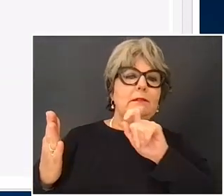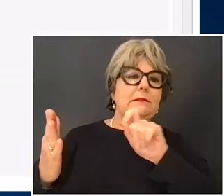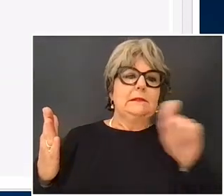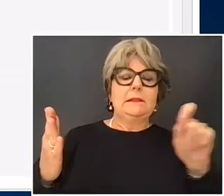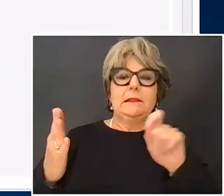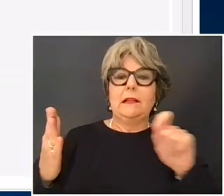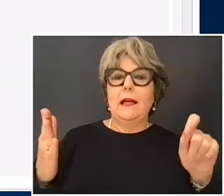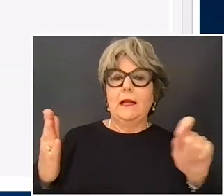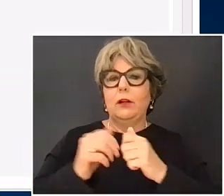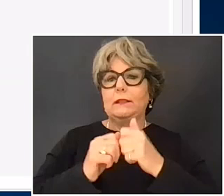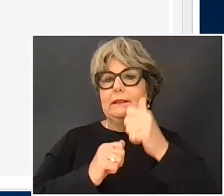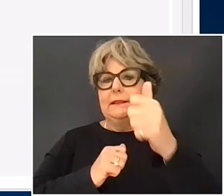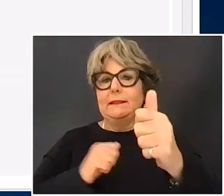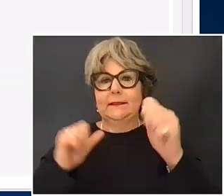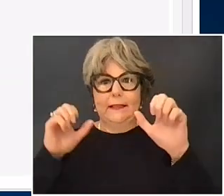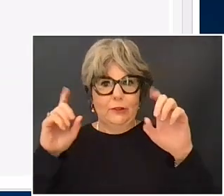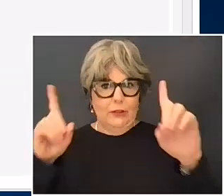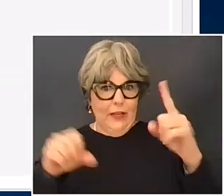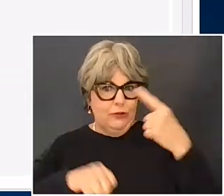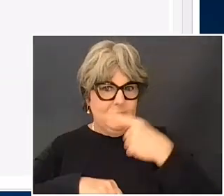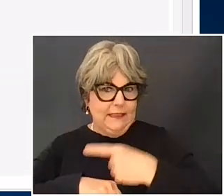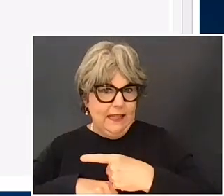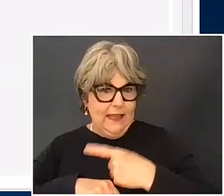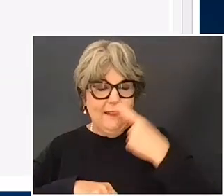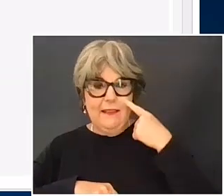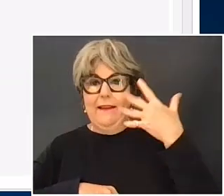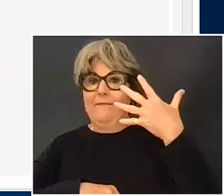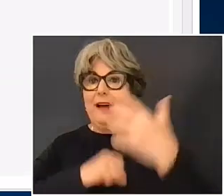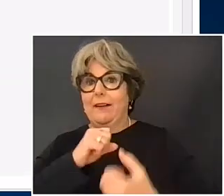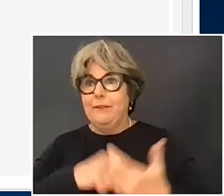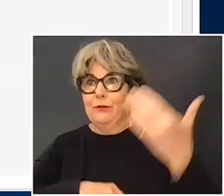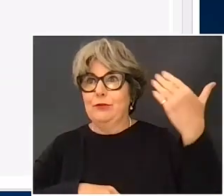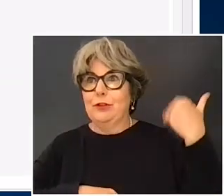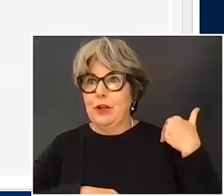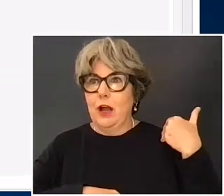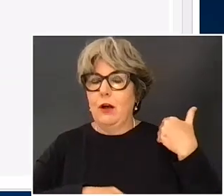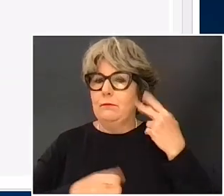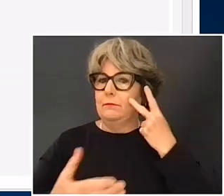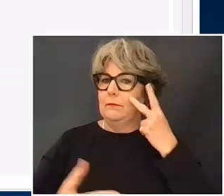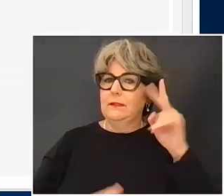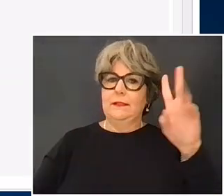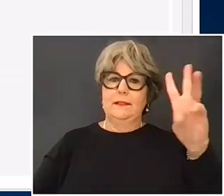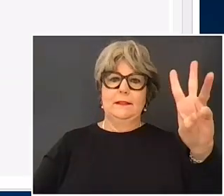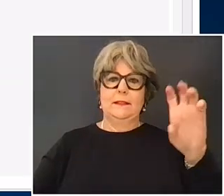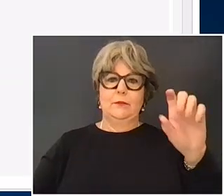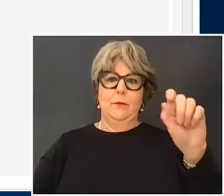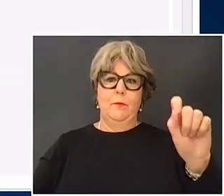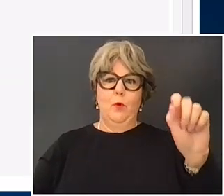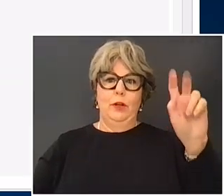education day, whatever that was, feels like five years ago. I see 600.2 and definitions, and I see additional physical